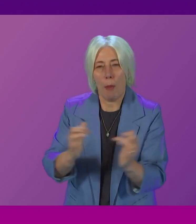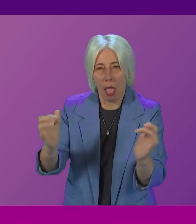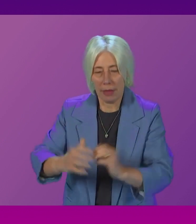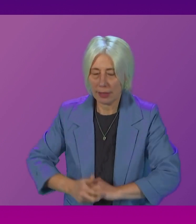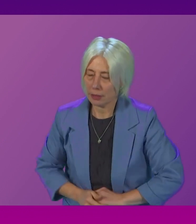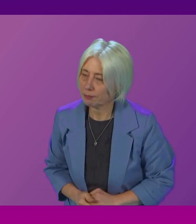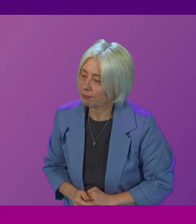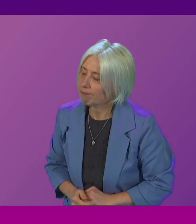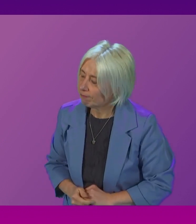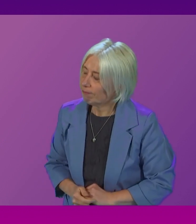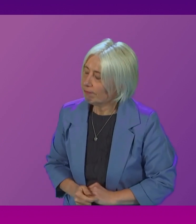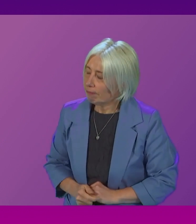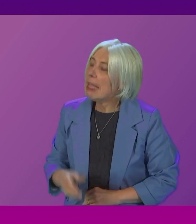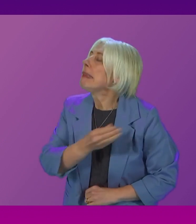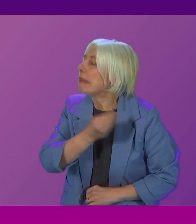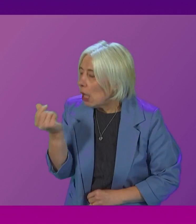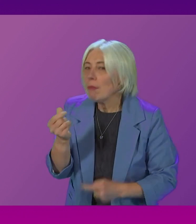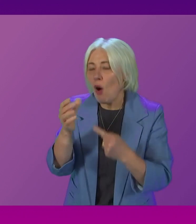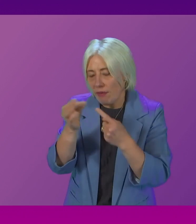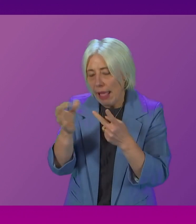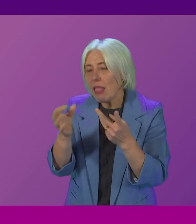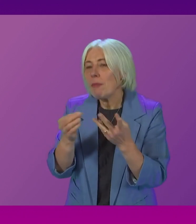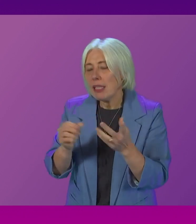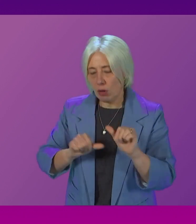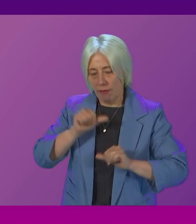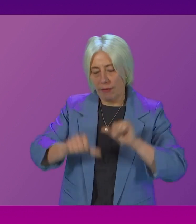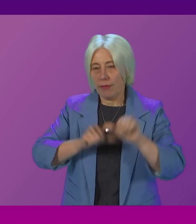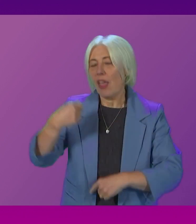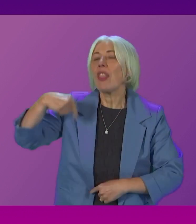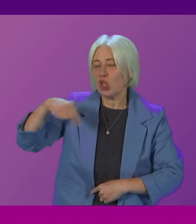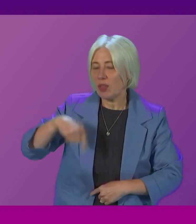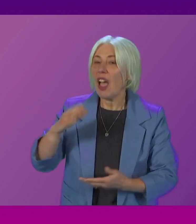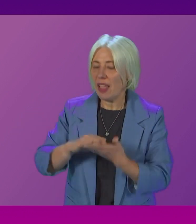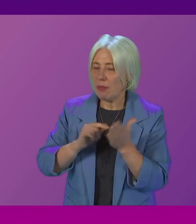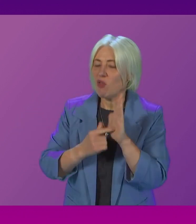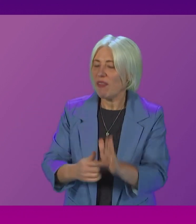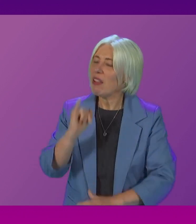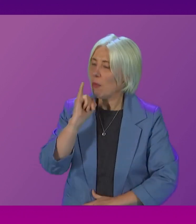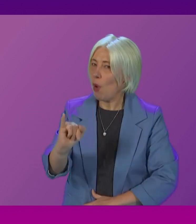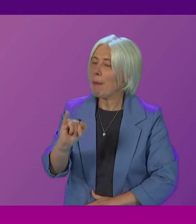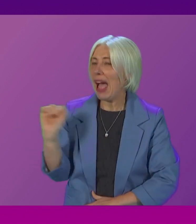Some of the elements of our proceedings this week have reflected badly on the Conservative Party.